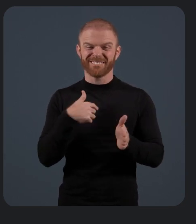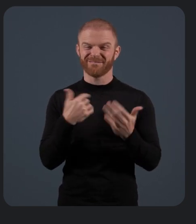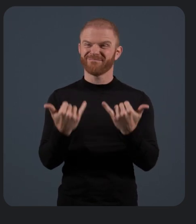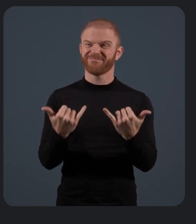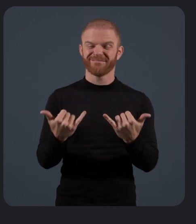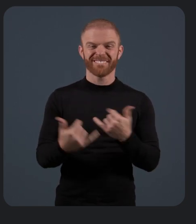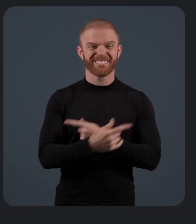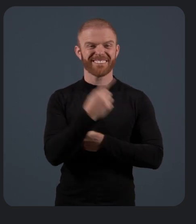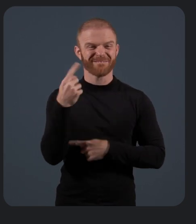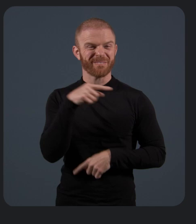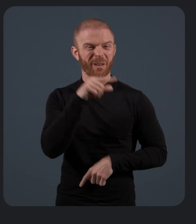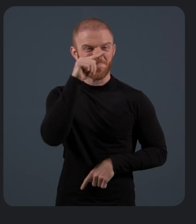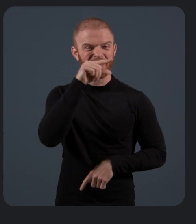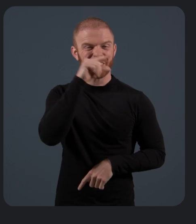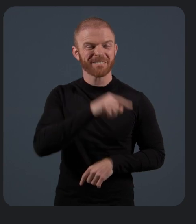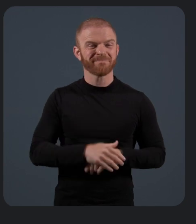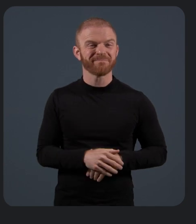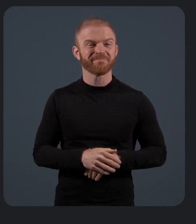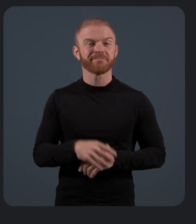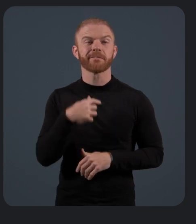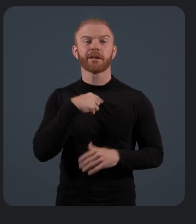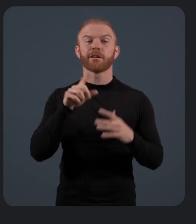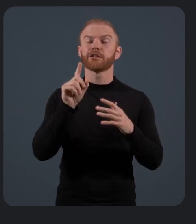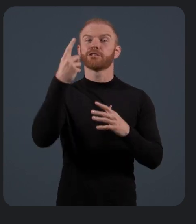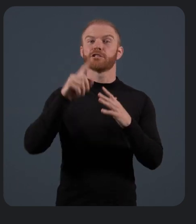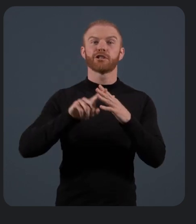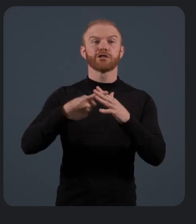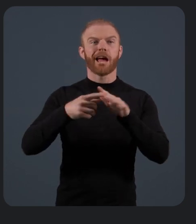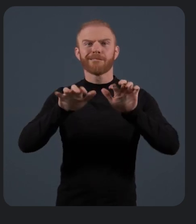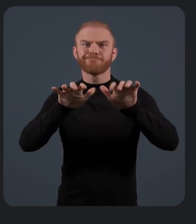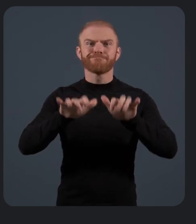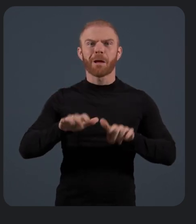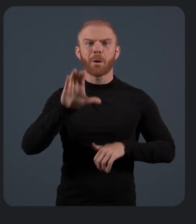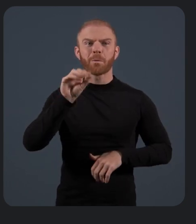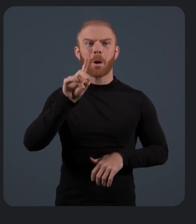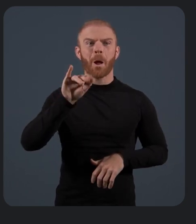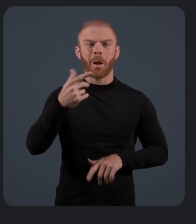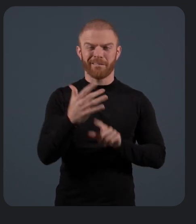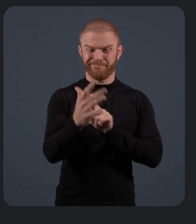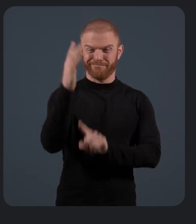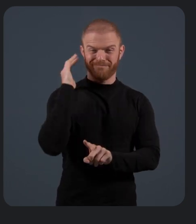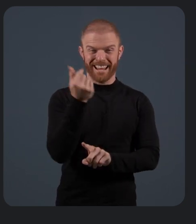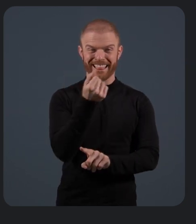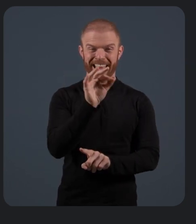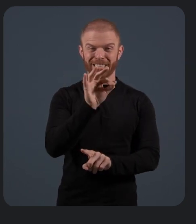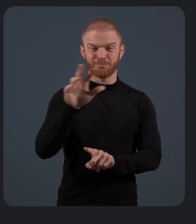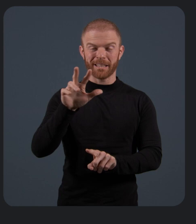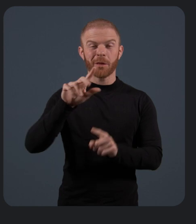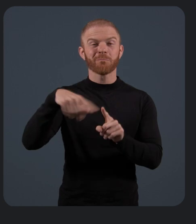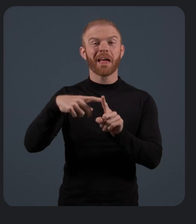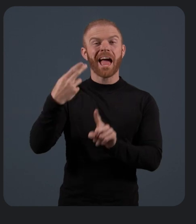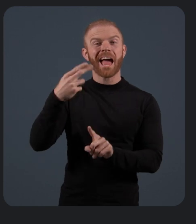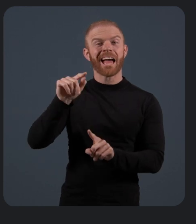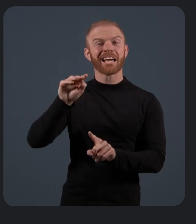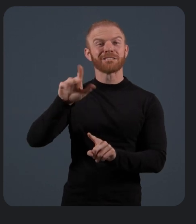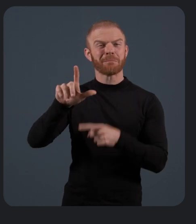today. I first started coding in 1993, and some of you might recall,